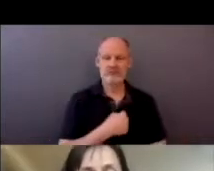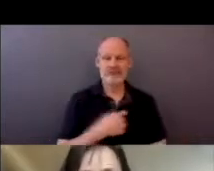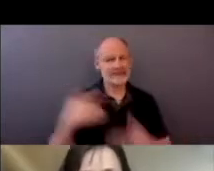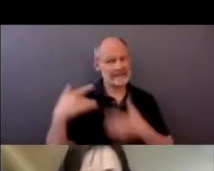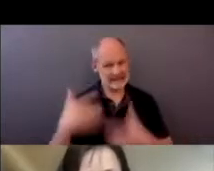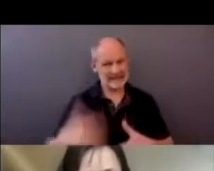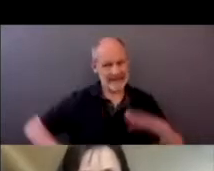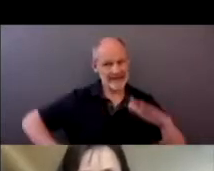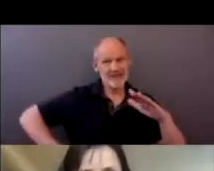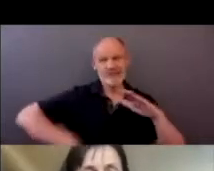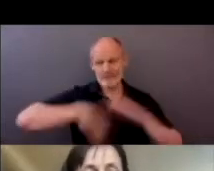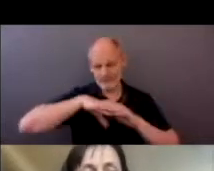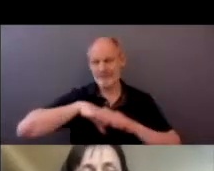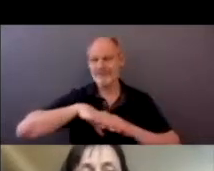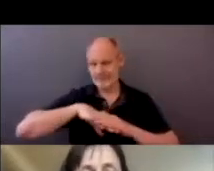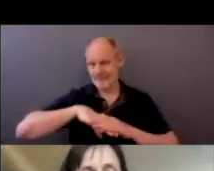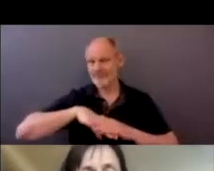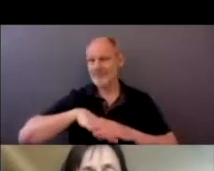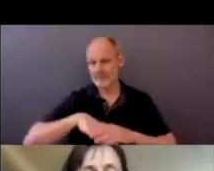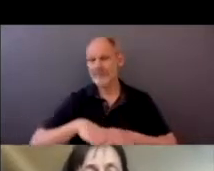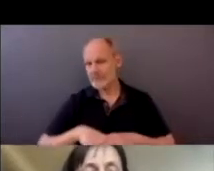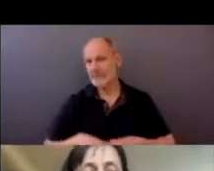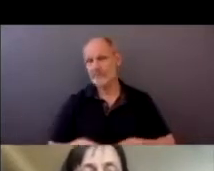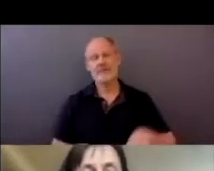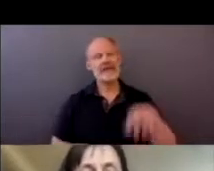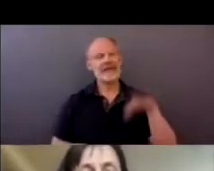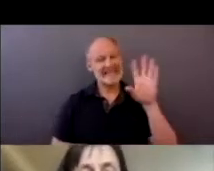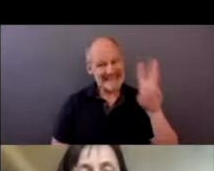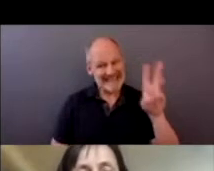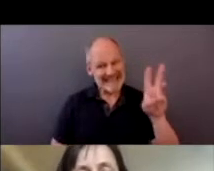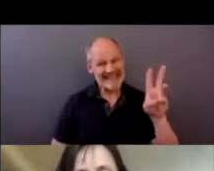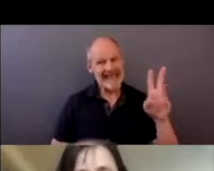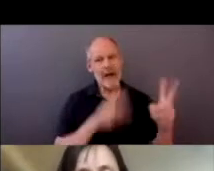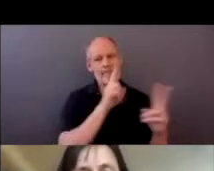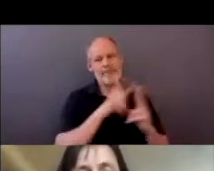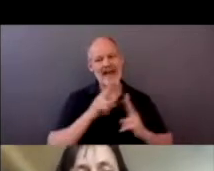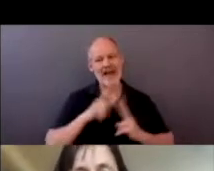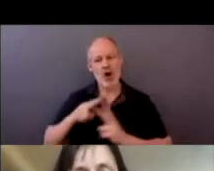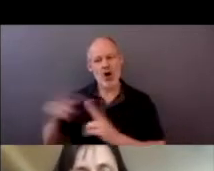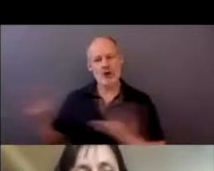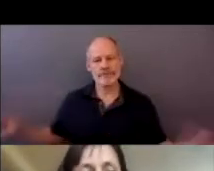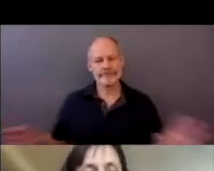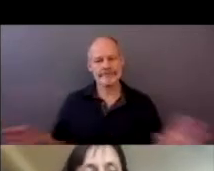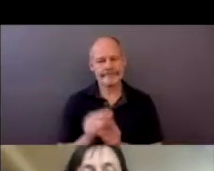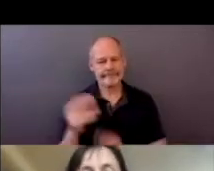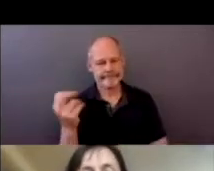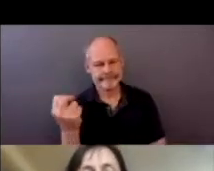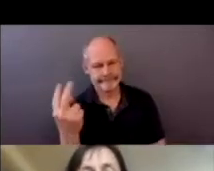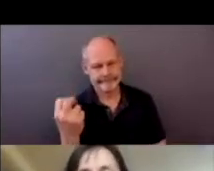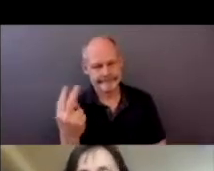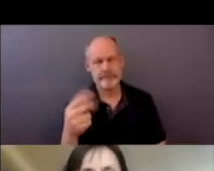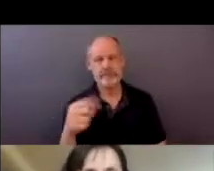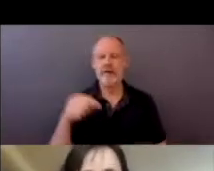pairs of participants in order to maintain the key element to success to this program which is run as